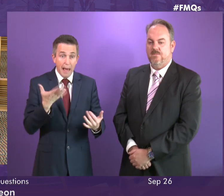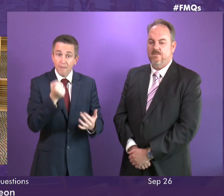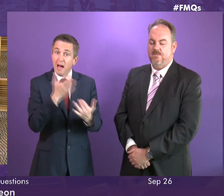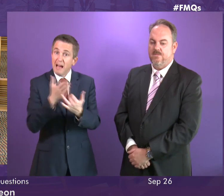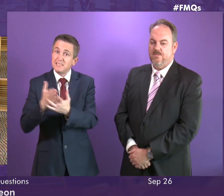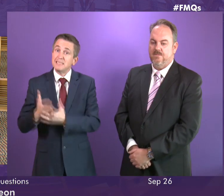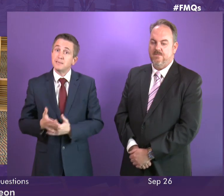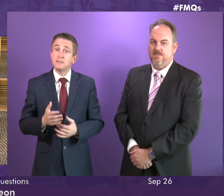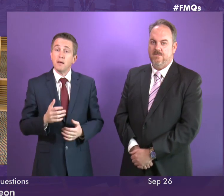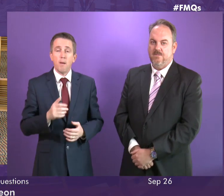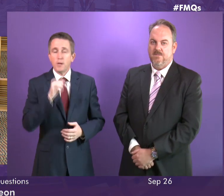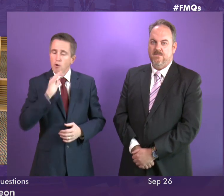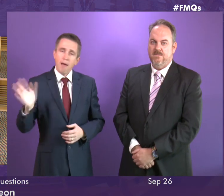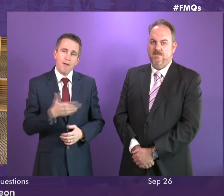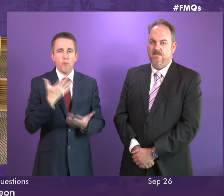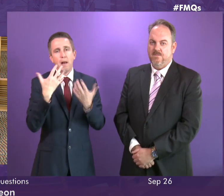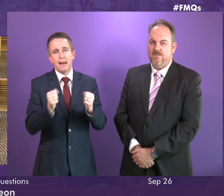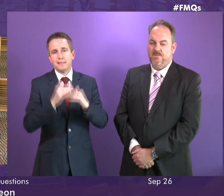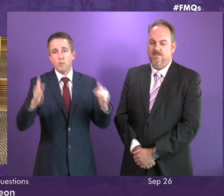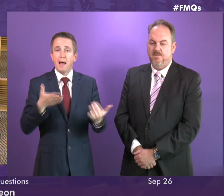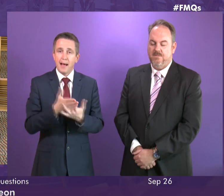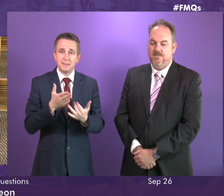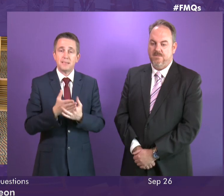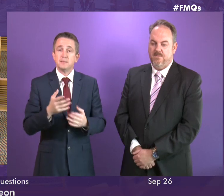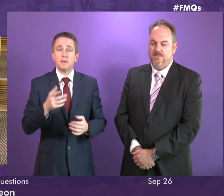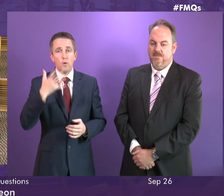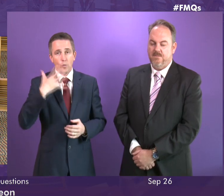everyone. We still have work to do to ensure that we have a truly accessible transport